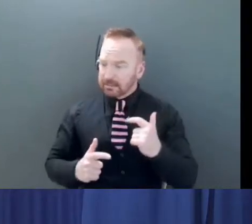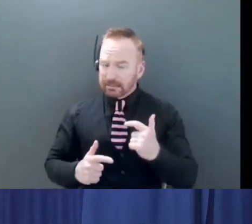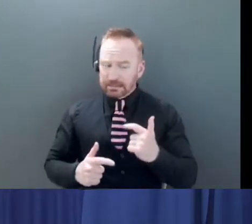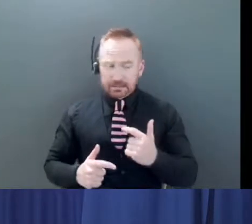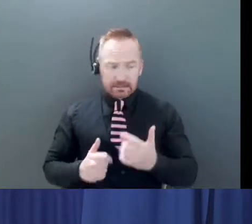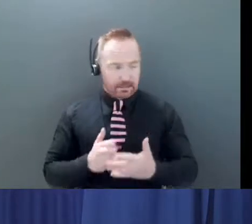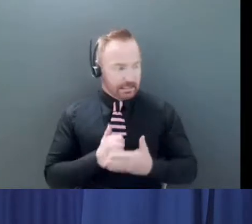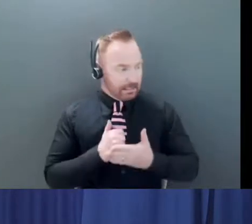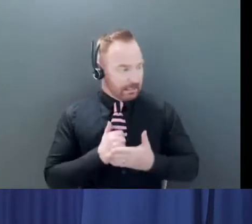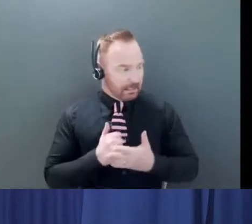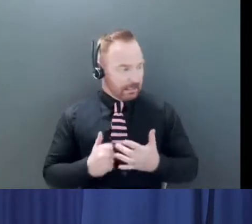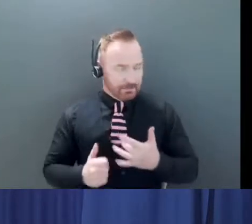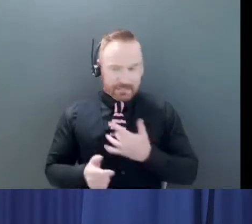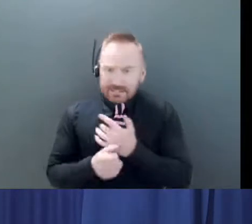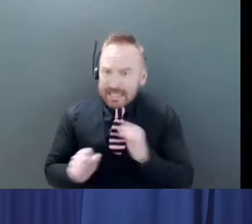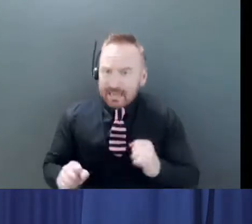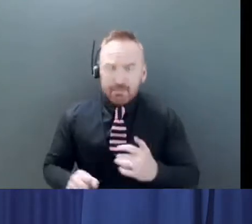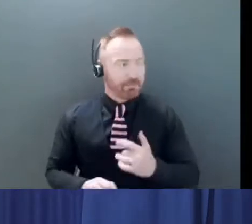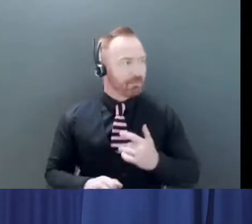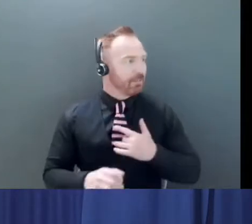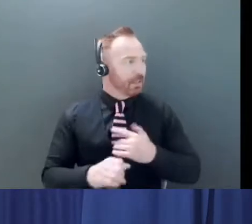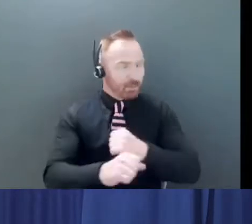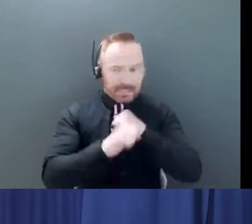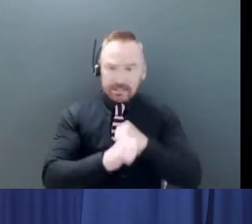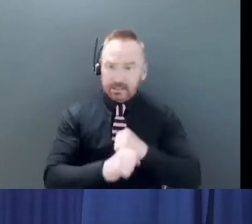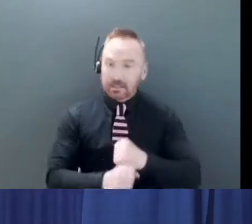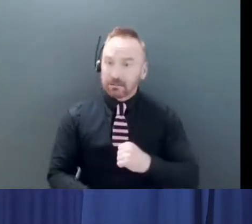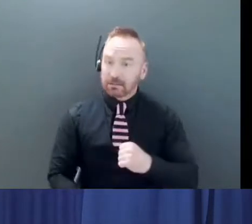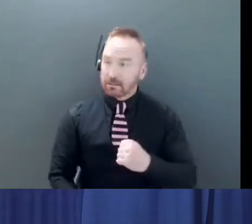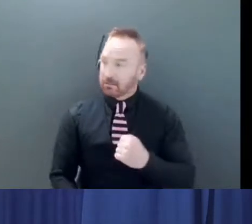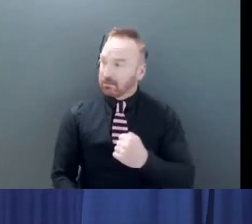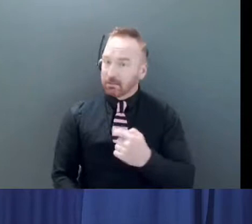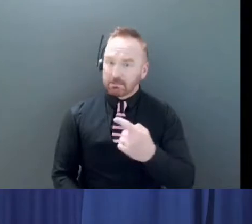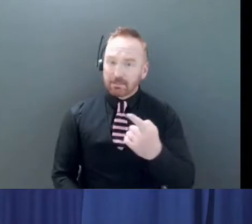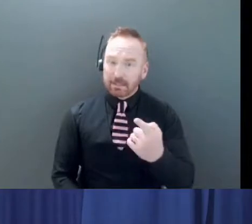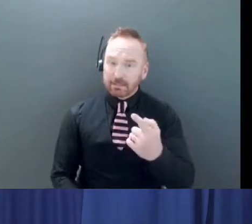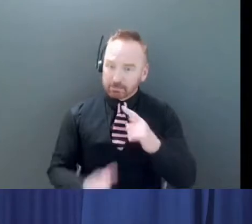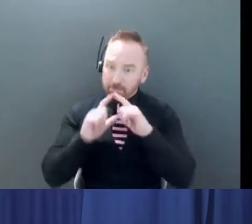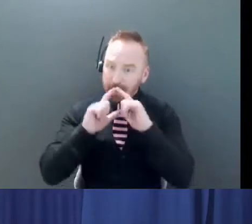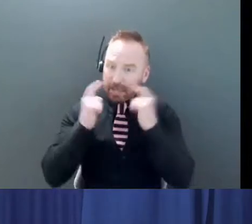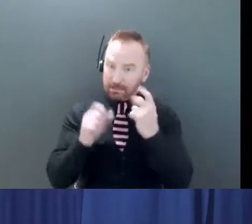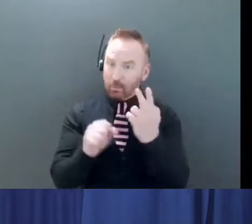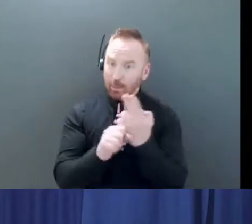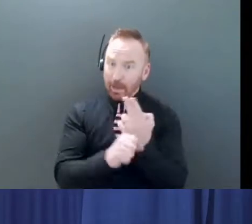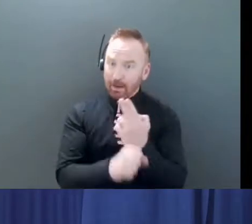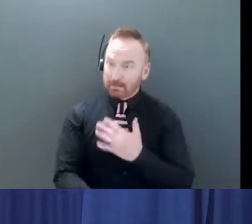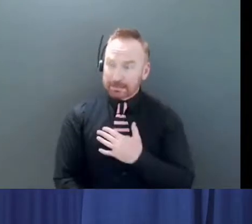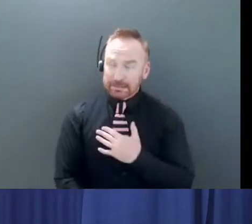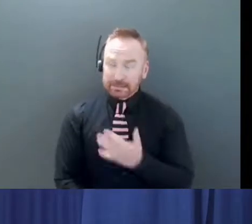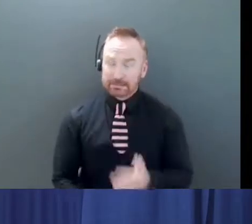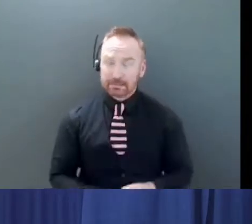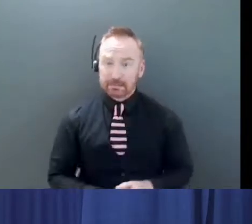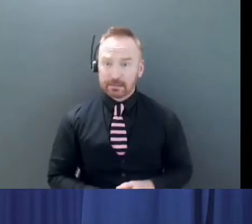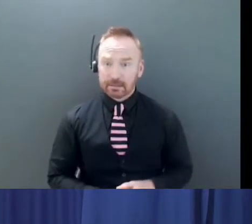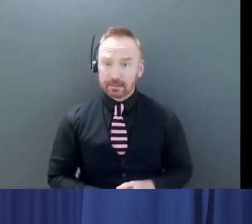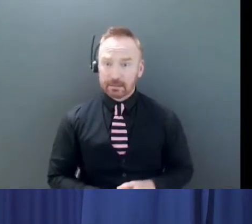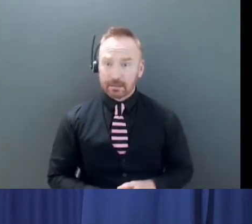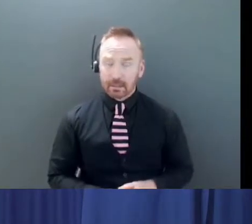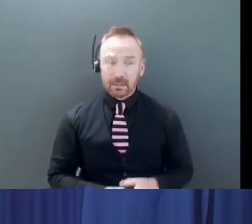We need to continue looking after each other and ourselves with kindness, patience, and compassion.